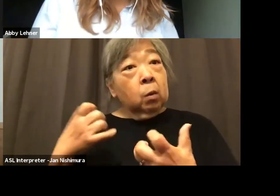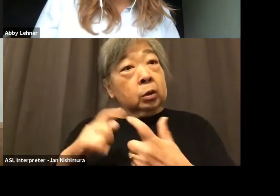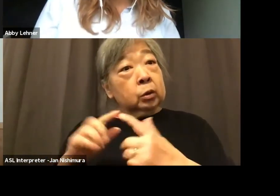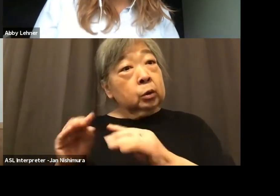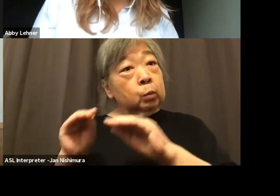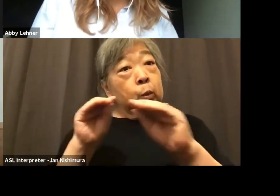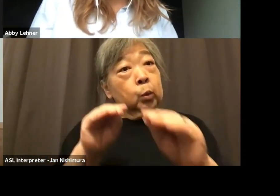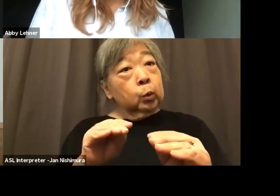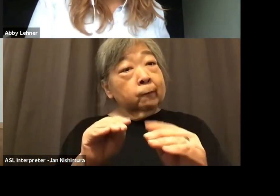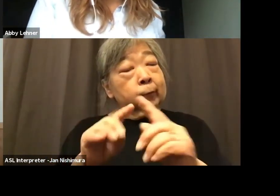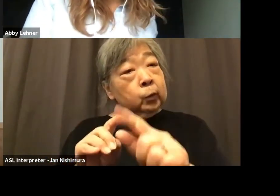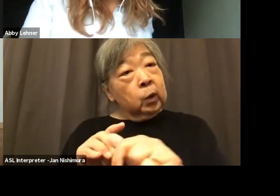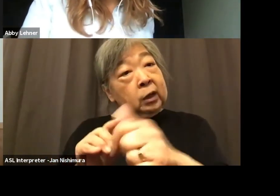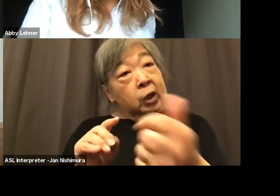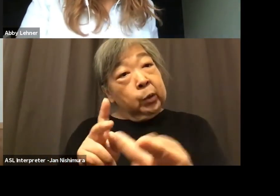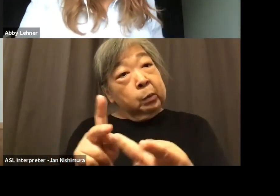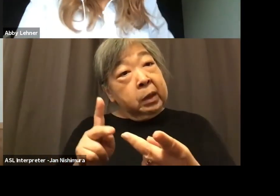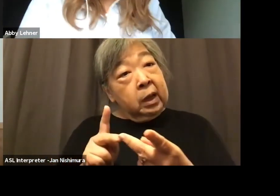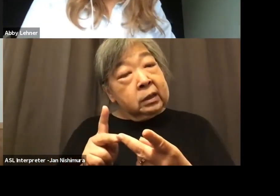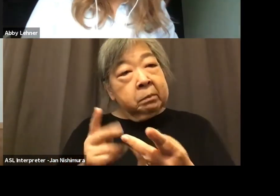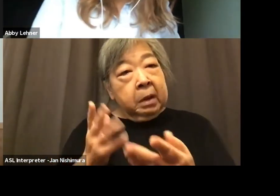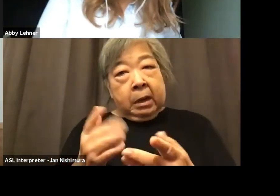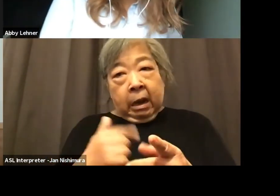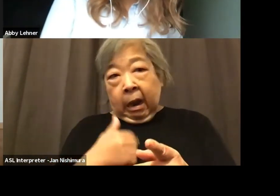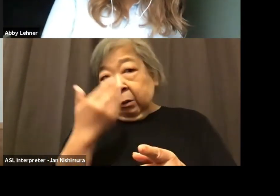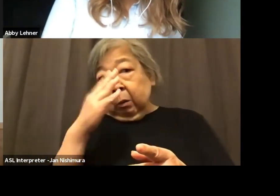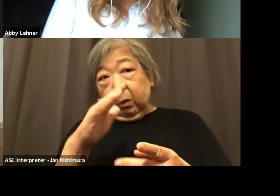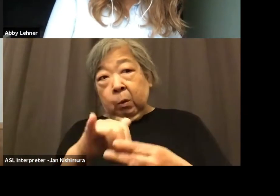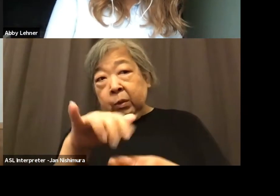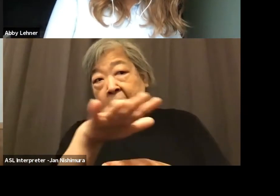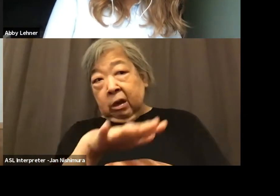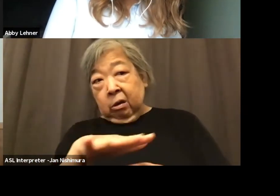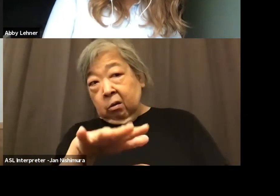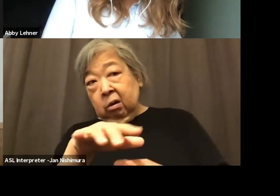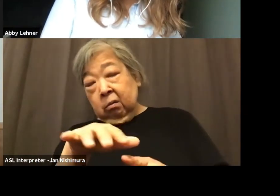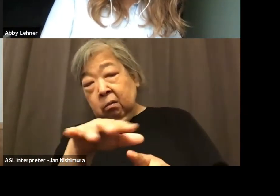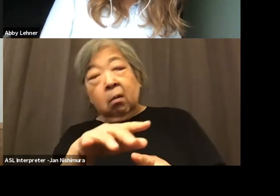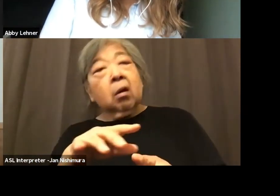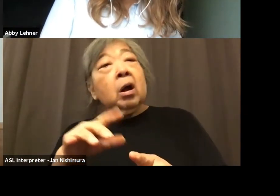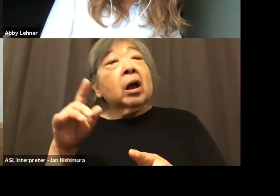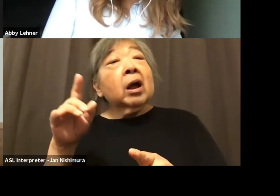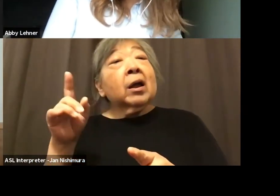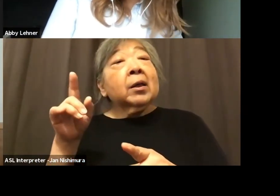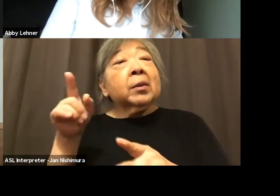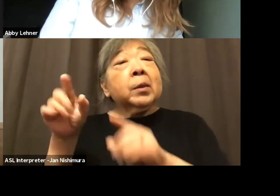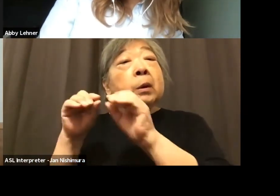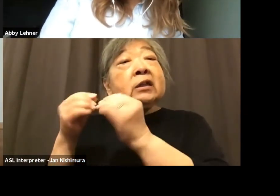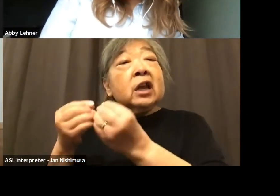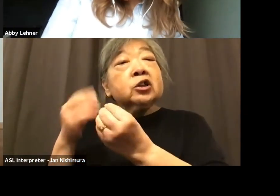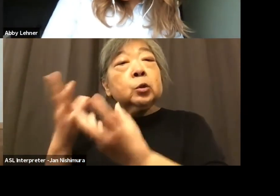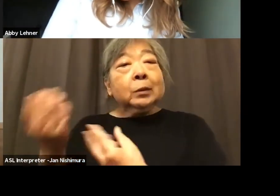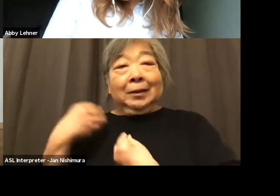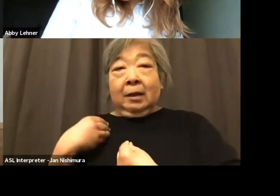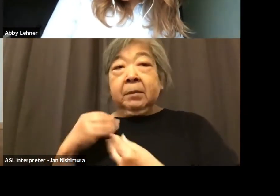places that I might not be familiar with, they do provide that service and I also receive mobility